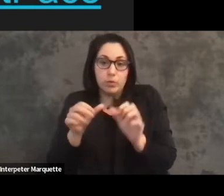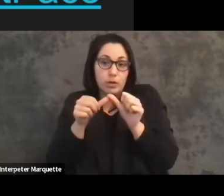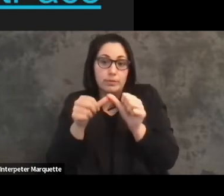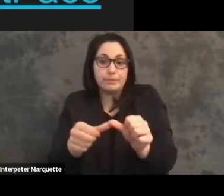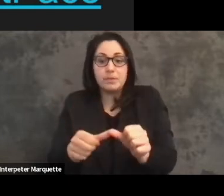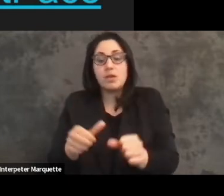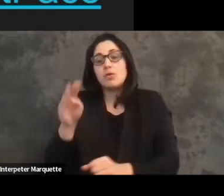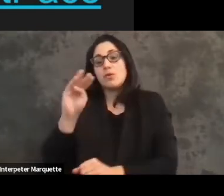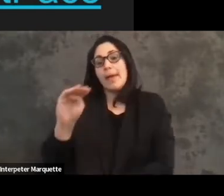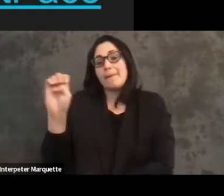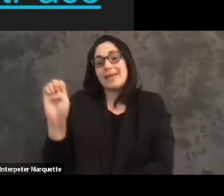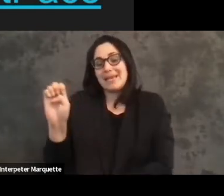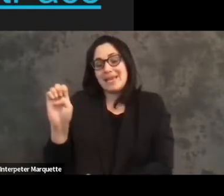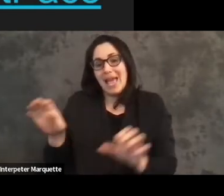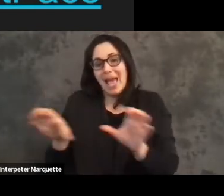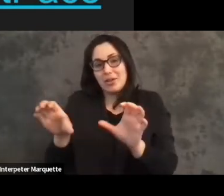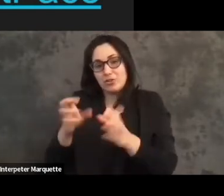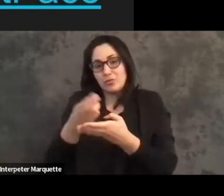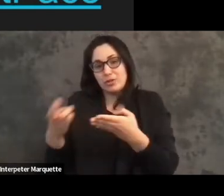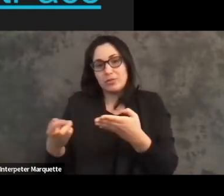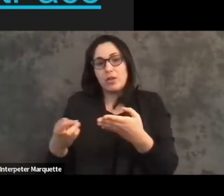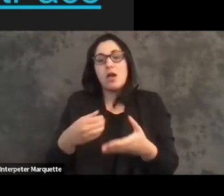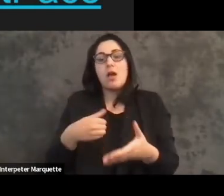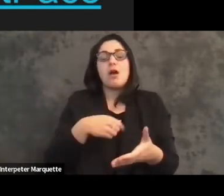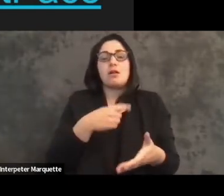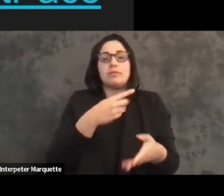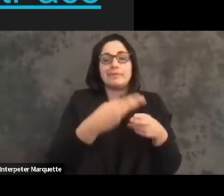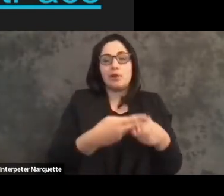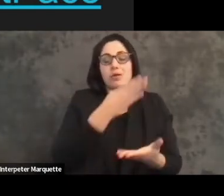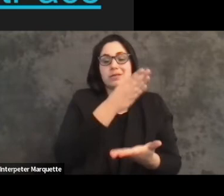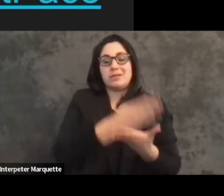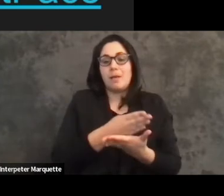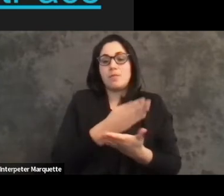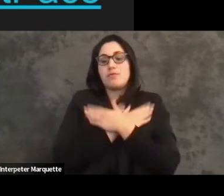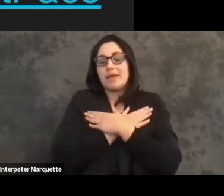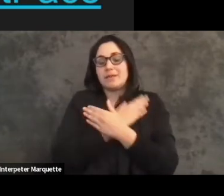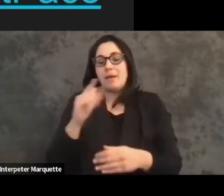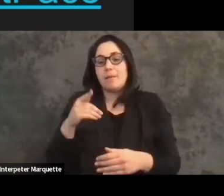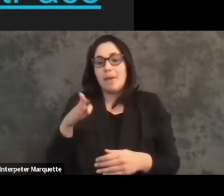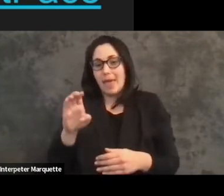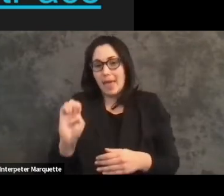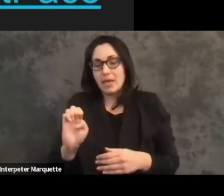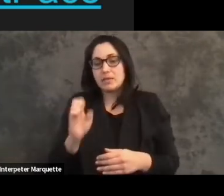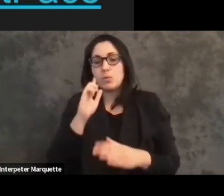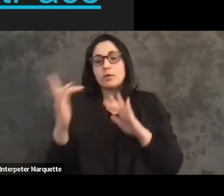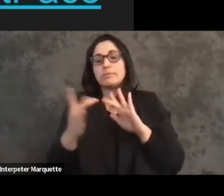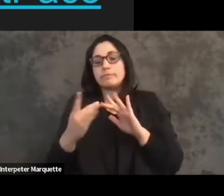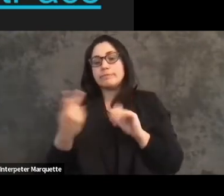worse or even permanent. So please go to ME Action’s resources on Stop. Rest and Pace.